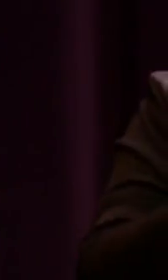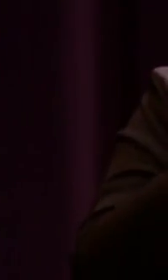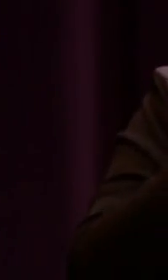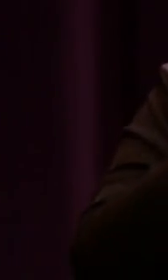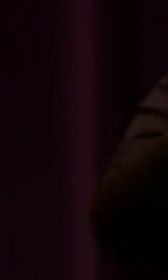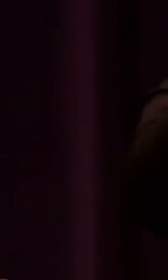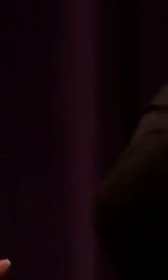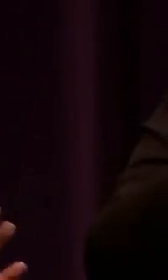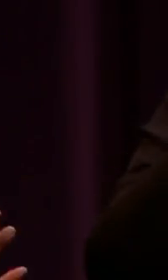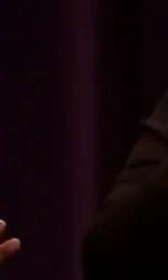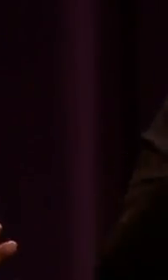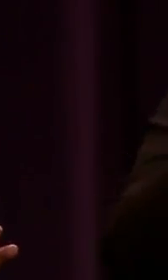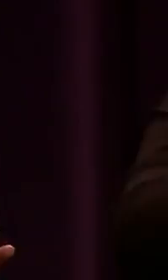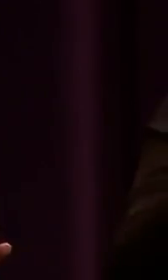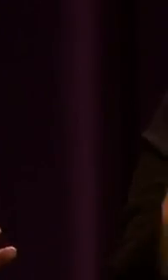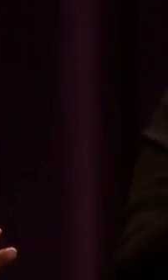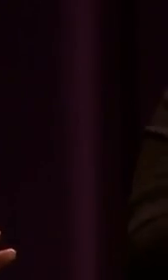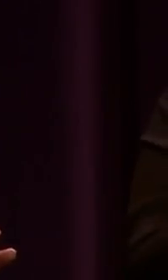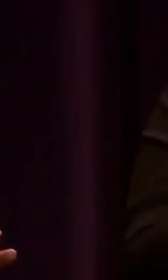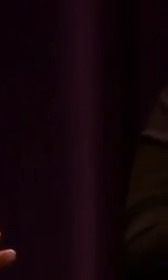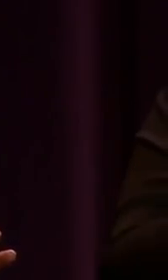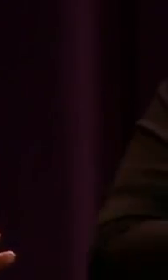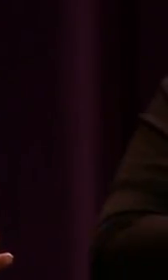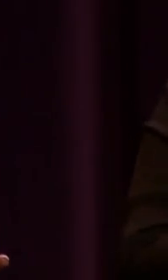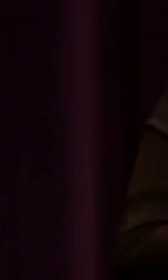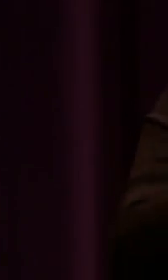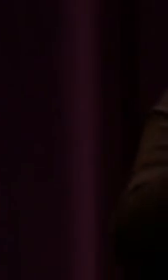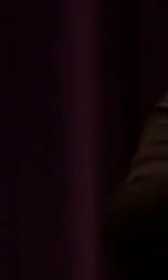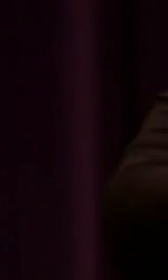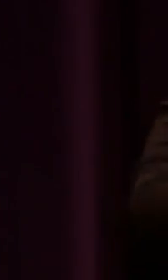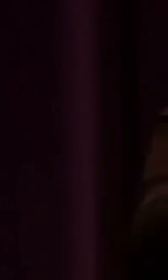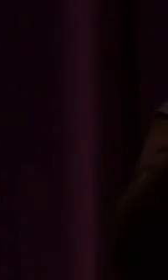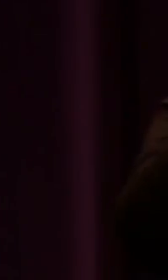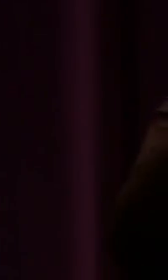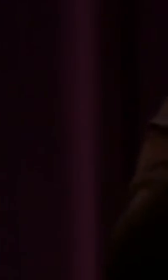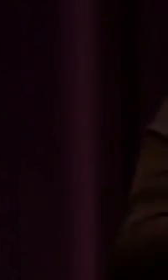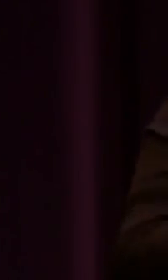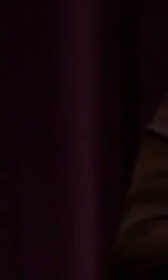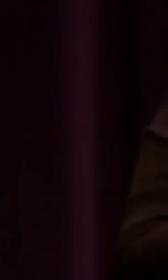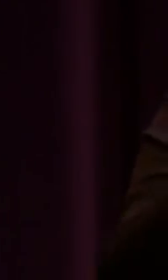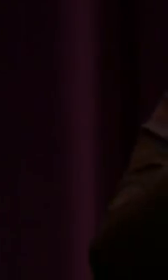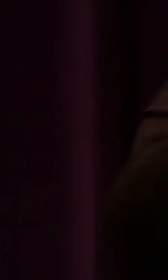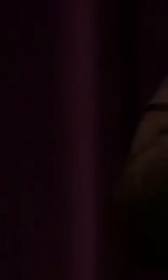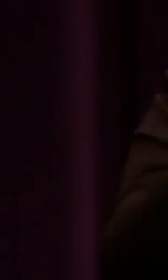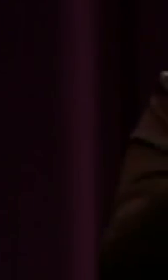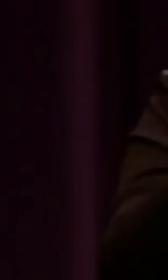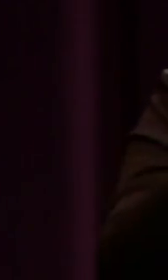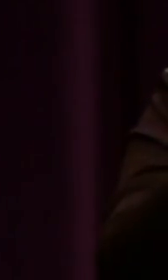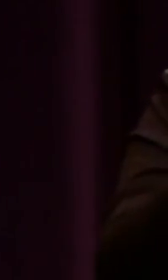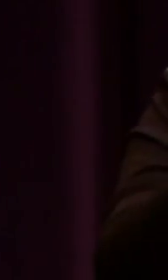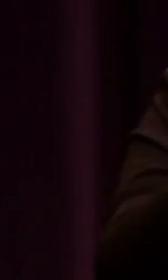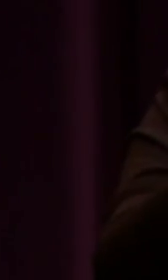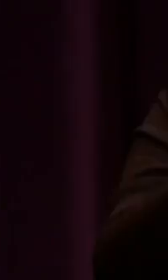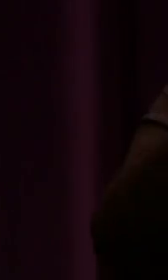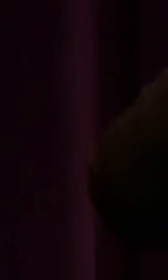HERE TODAY AND RAISE MY VOICE FOR STATEHOOD. I CAME HERE AS A TEENAGER FROM BUFFALO, NEW YORK.